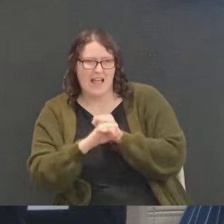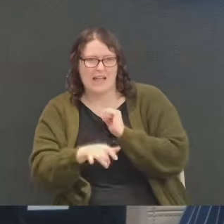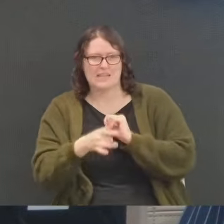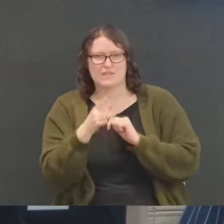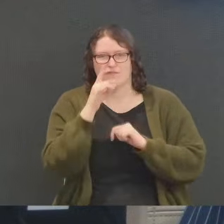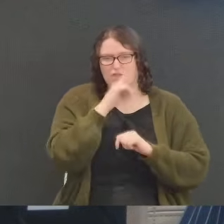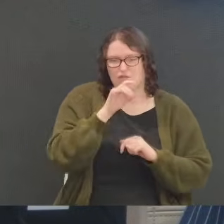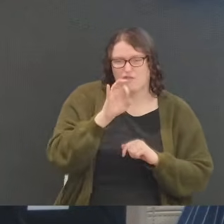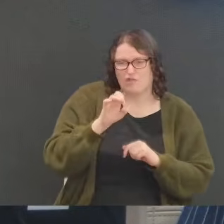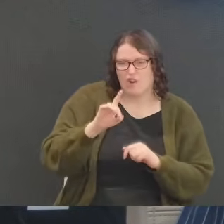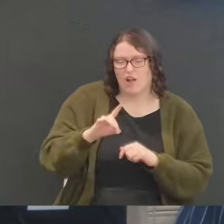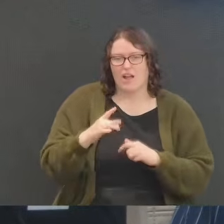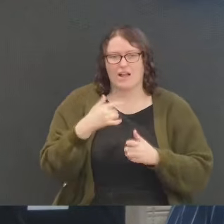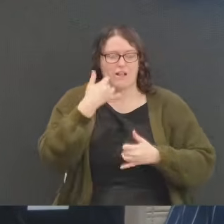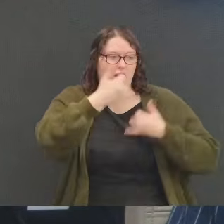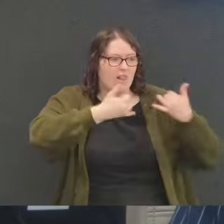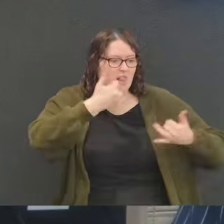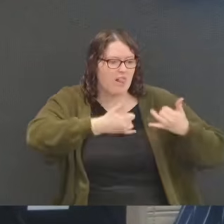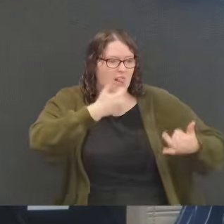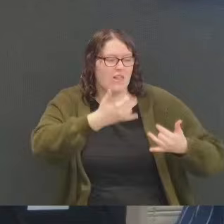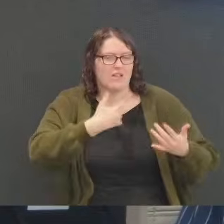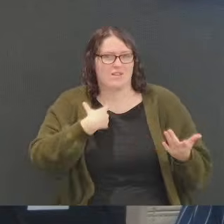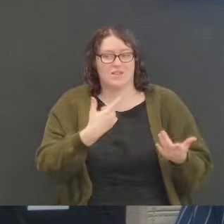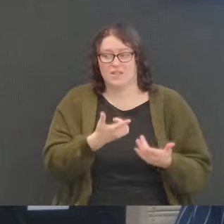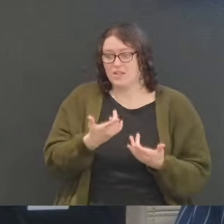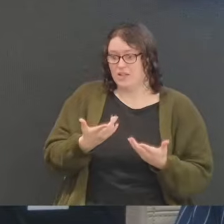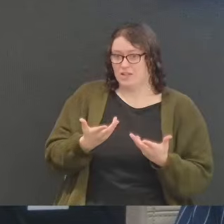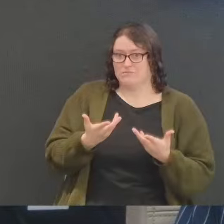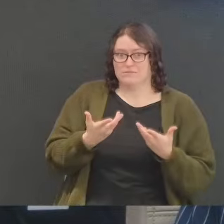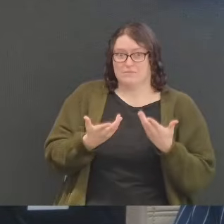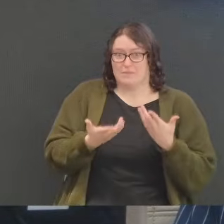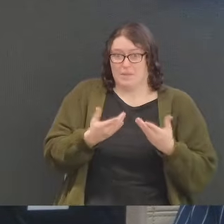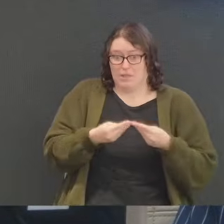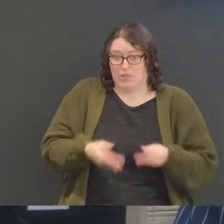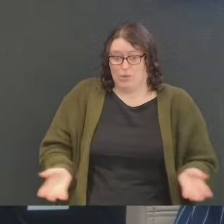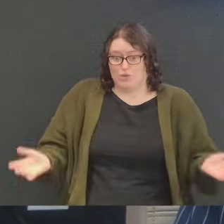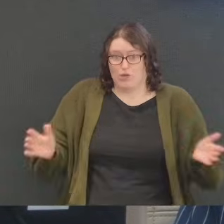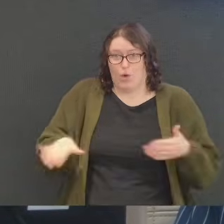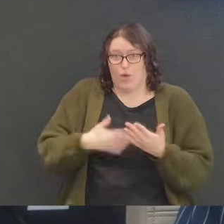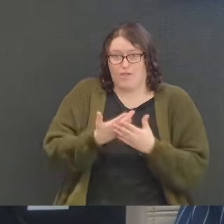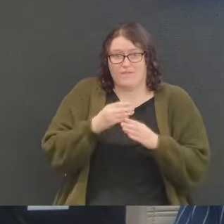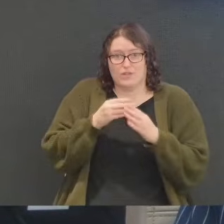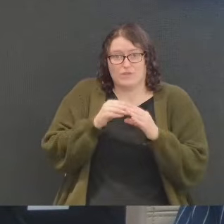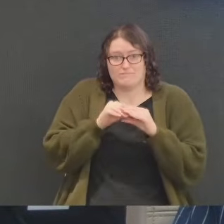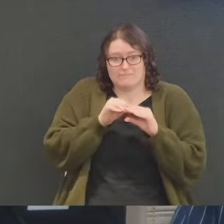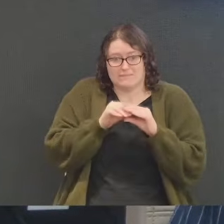their phones and getting ready to lose everything they got. And at the same time, they need help,